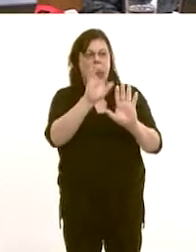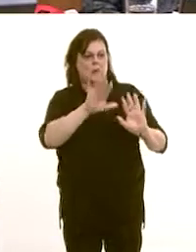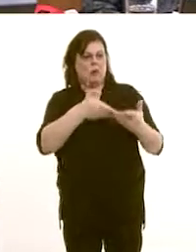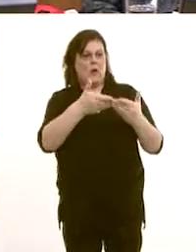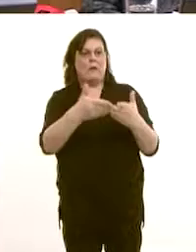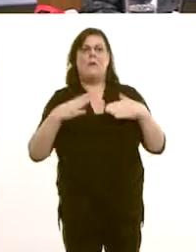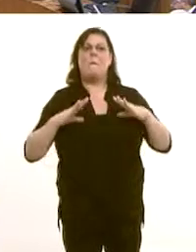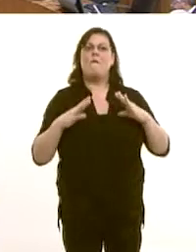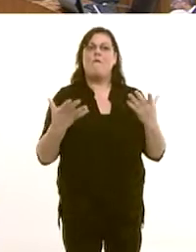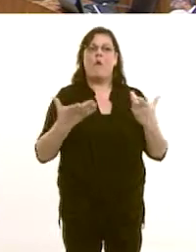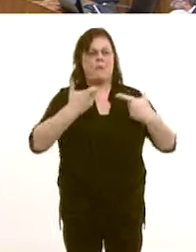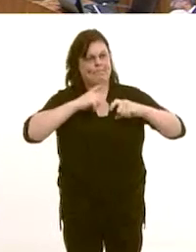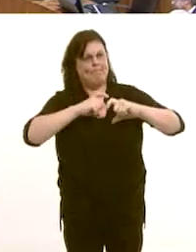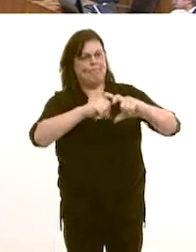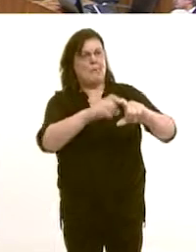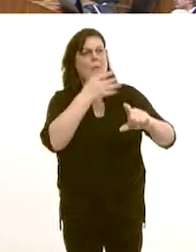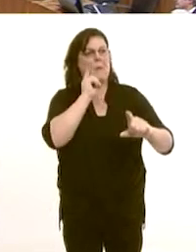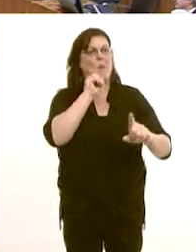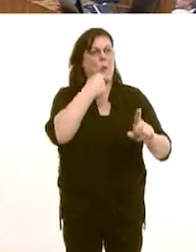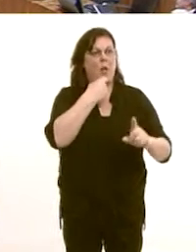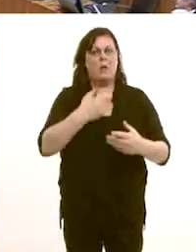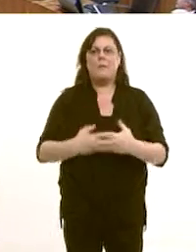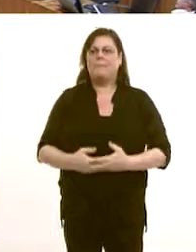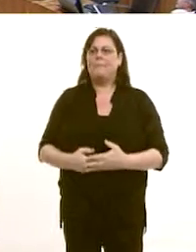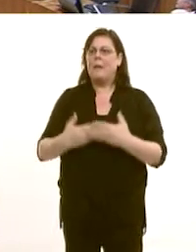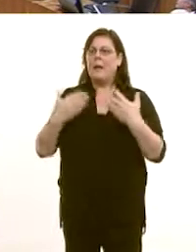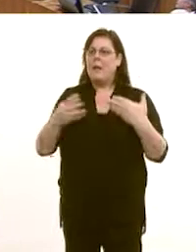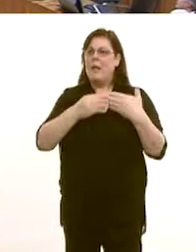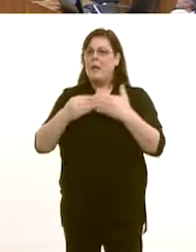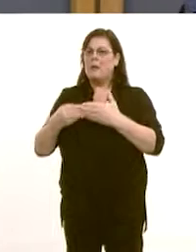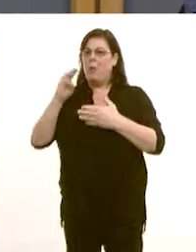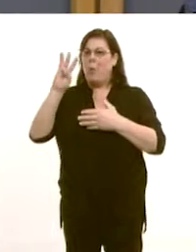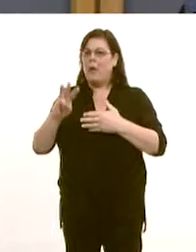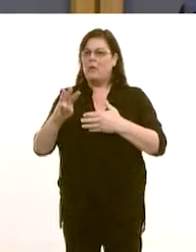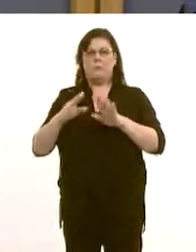Y Llywydd / The Presiding Officer: We now move to the leader of the Welsh [Interruption.] Order. Gracious me.